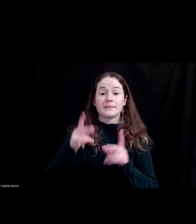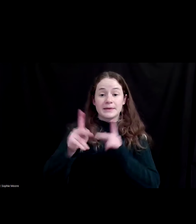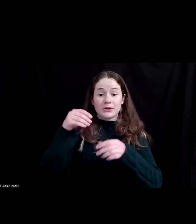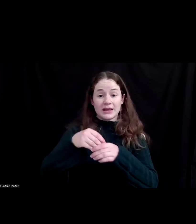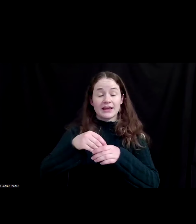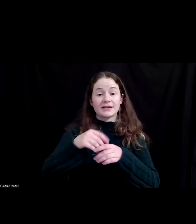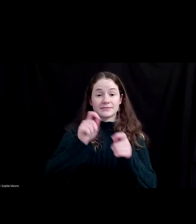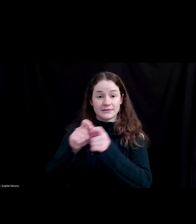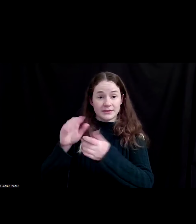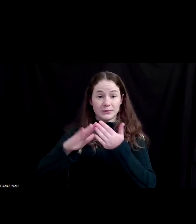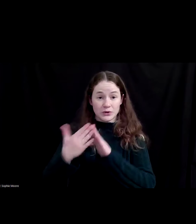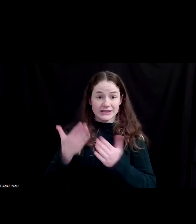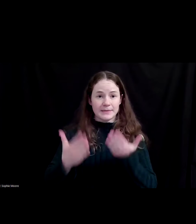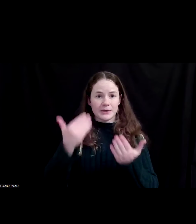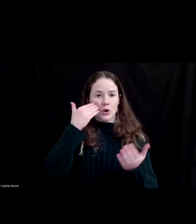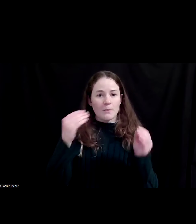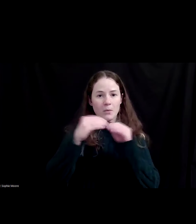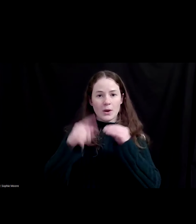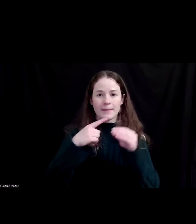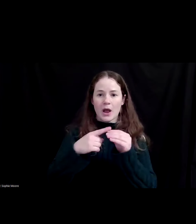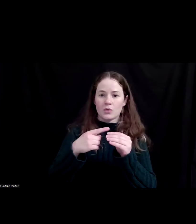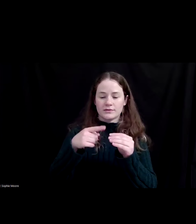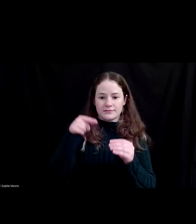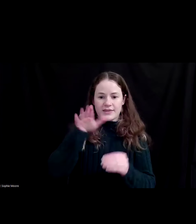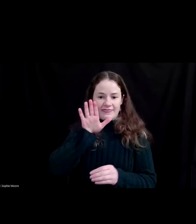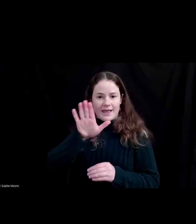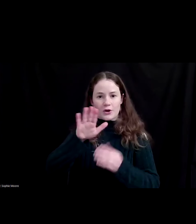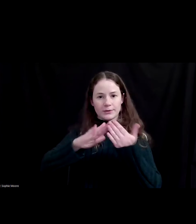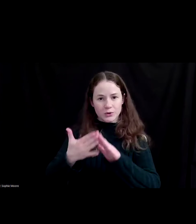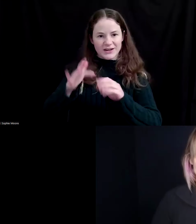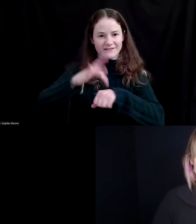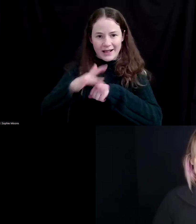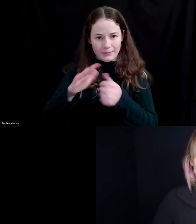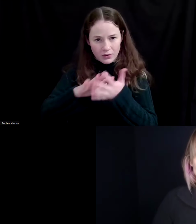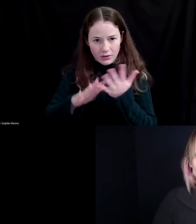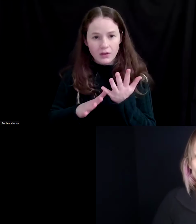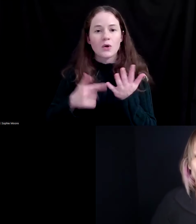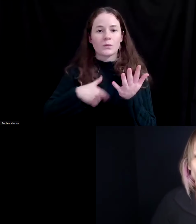identify more spaces that are doing great work across the Commonwealth and create a larger map of the available